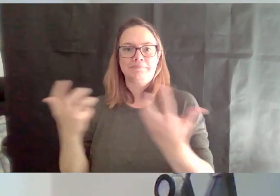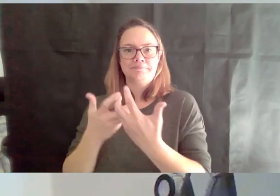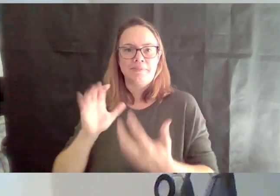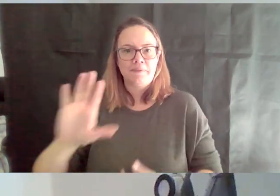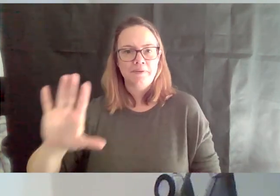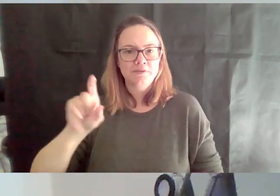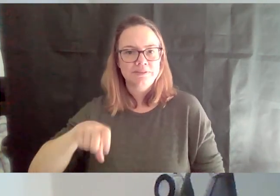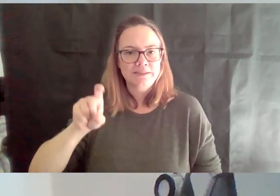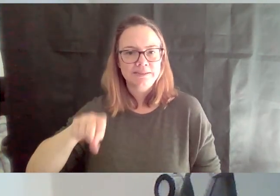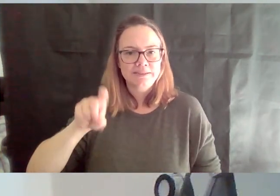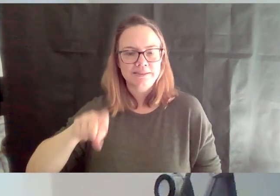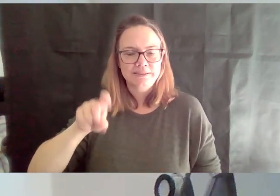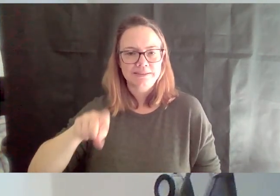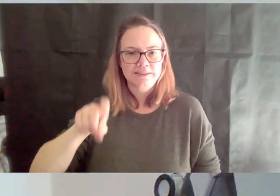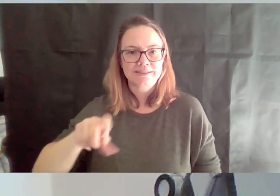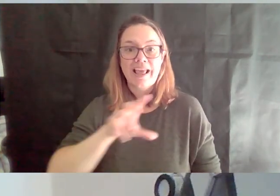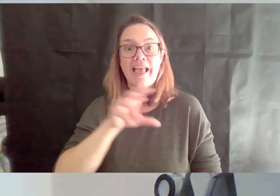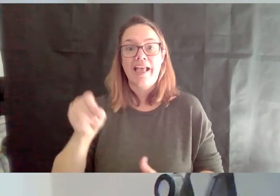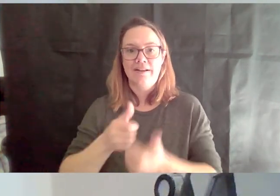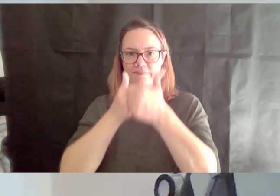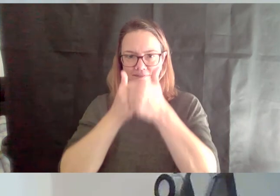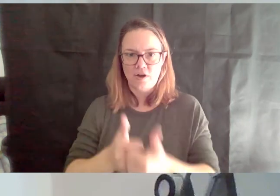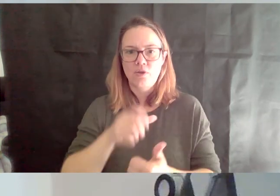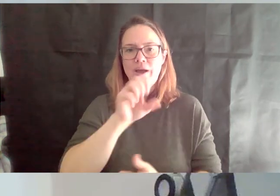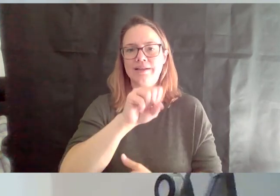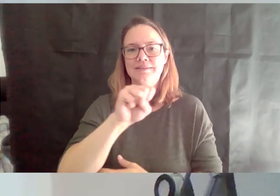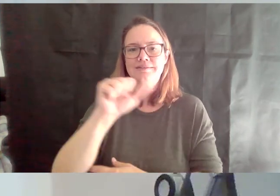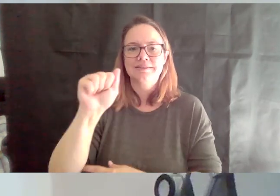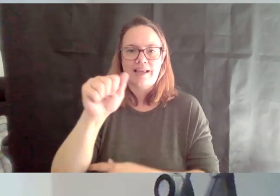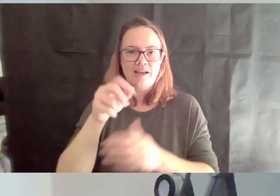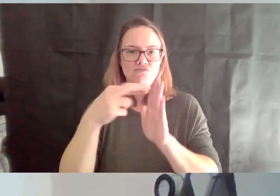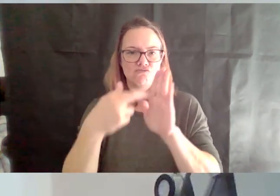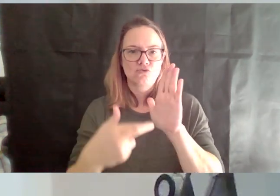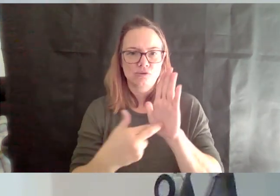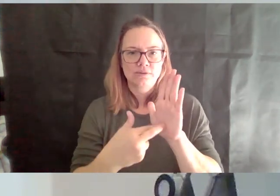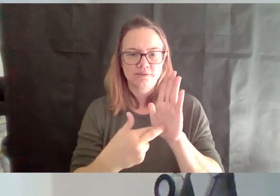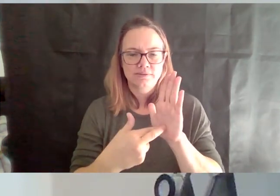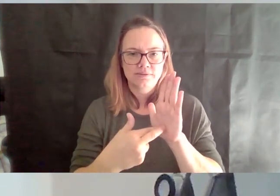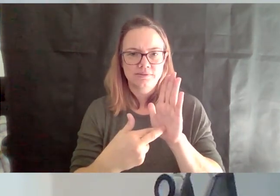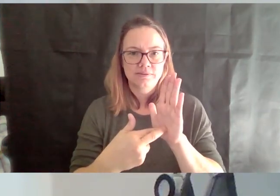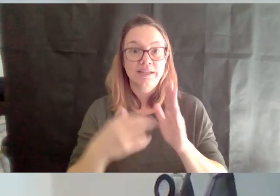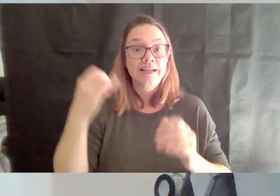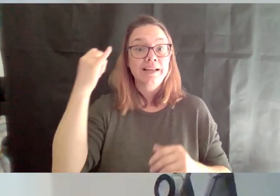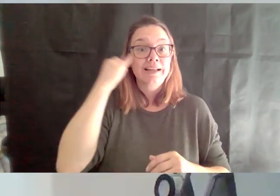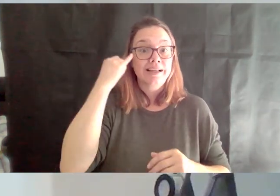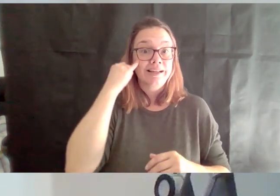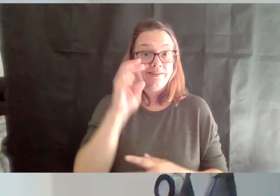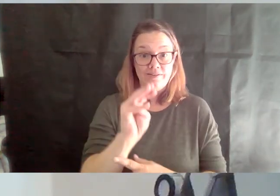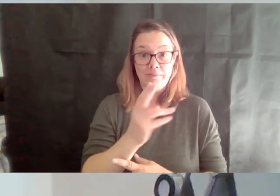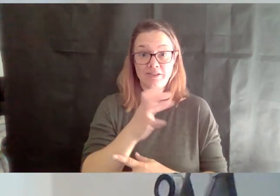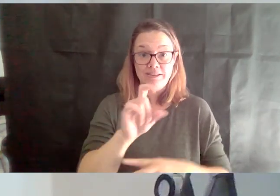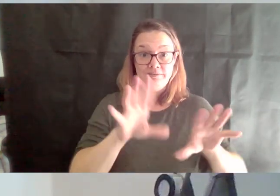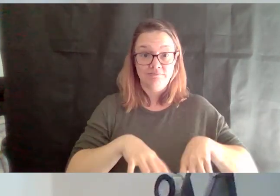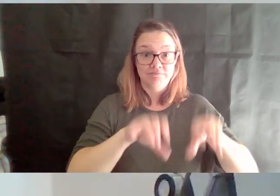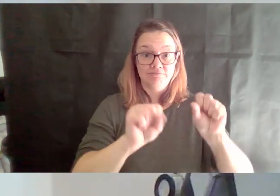while adhering to SSA guidelines for organizational payees. Once MHCD is designated payee for a person we serve,